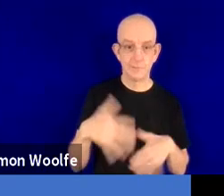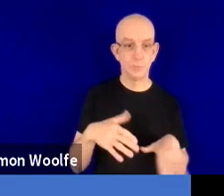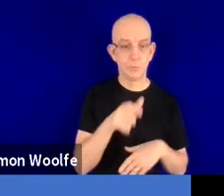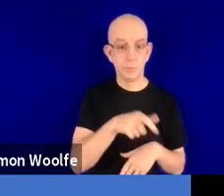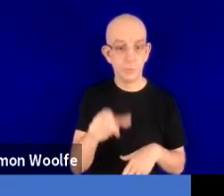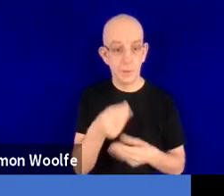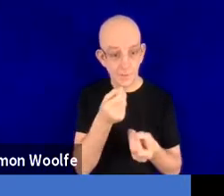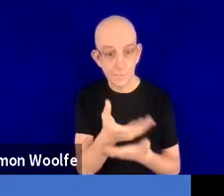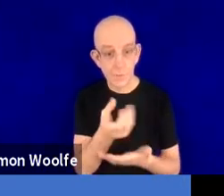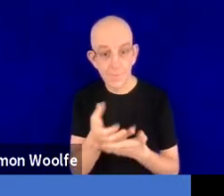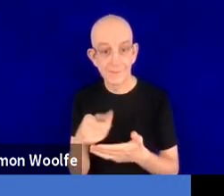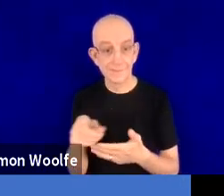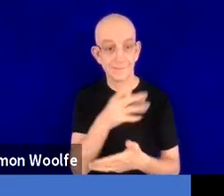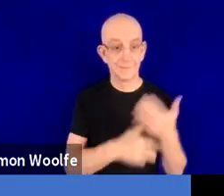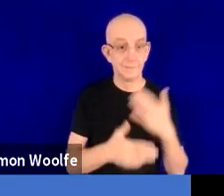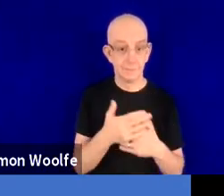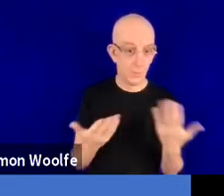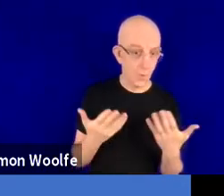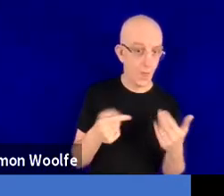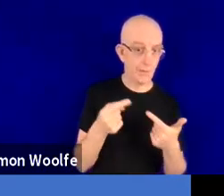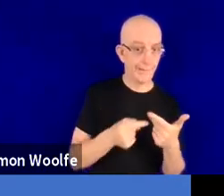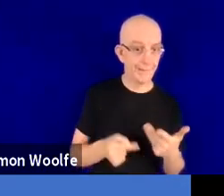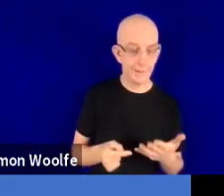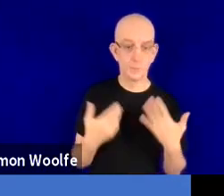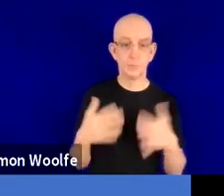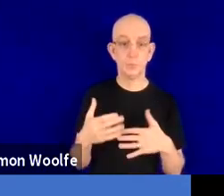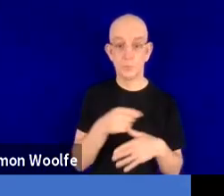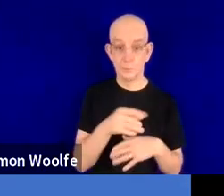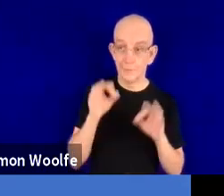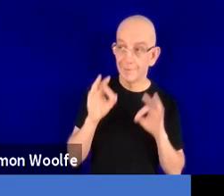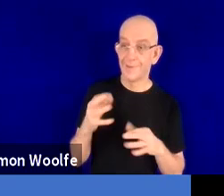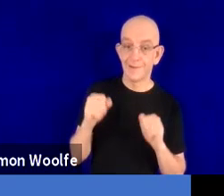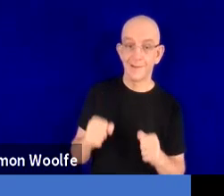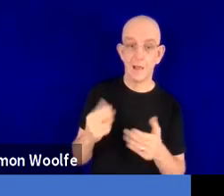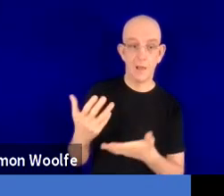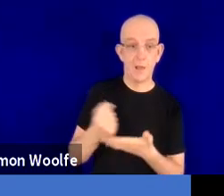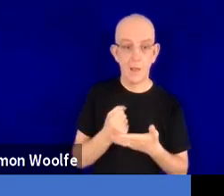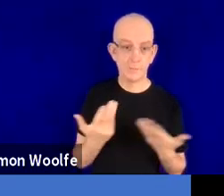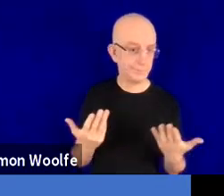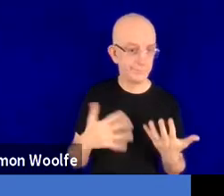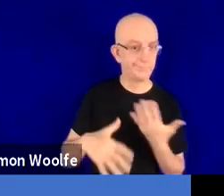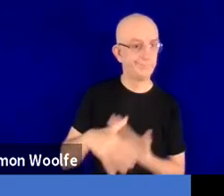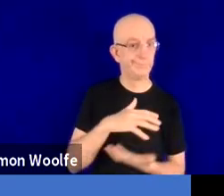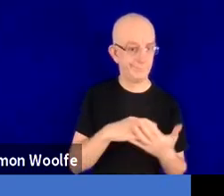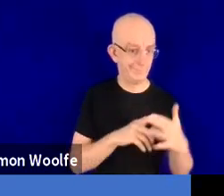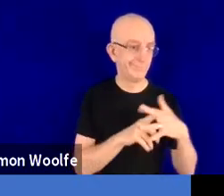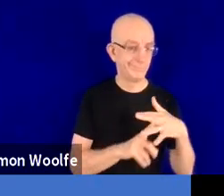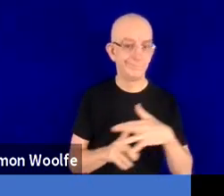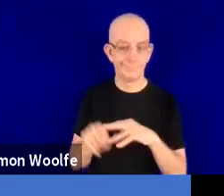We have seen many countries try at the beginning for many weeks having sign language interpretation in TV